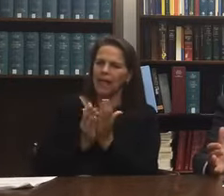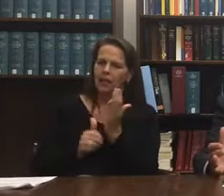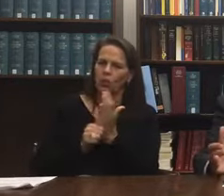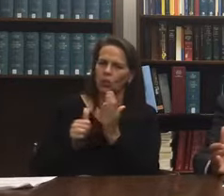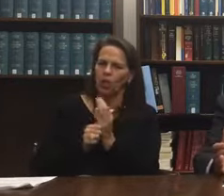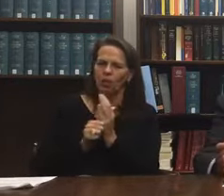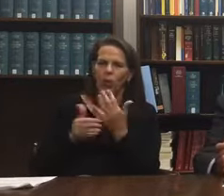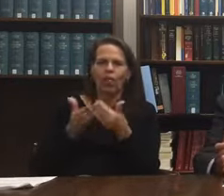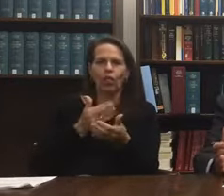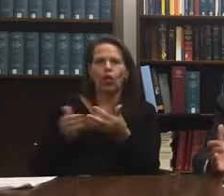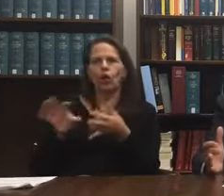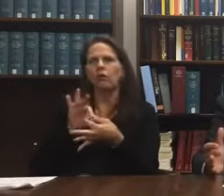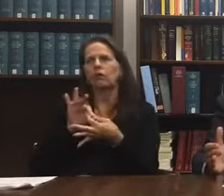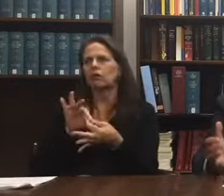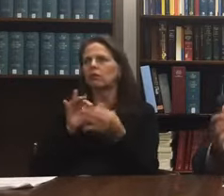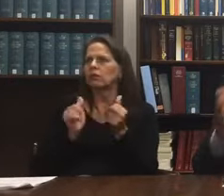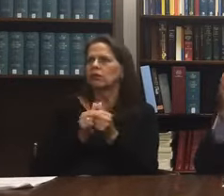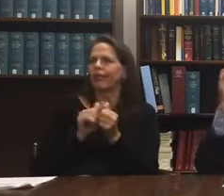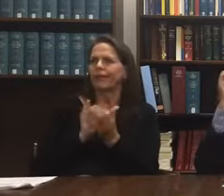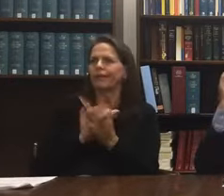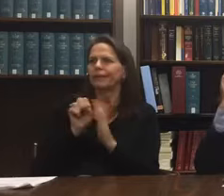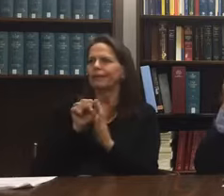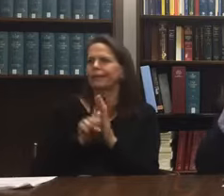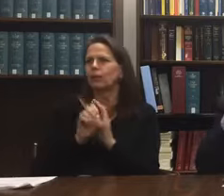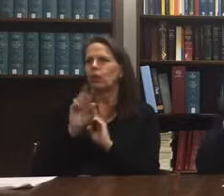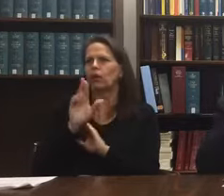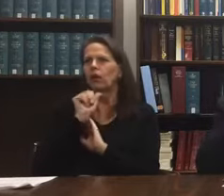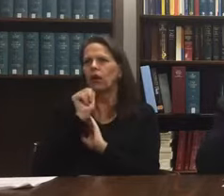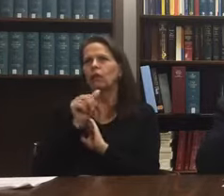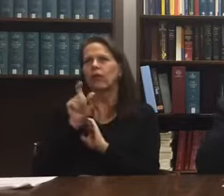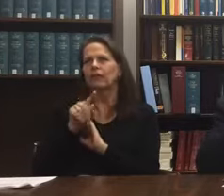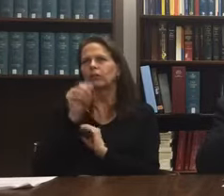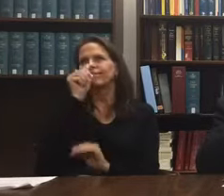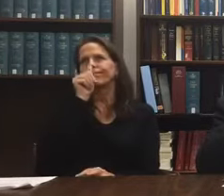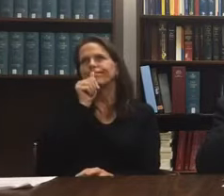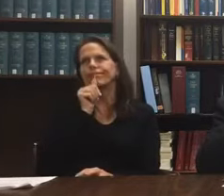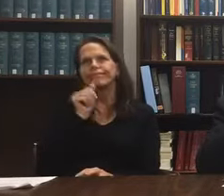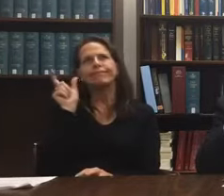have to suffer through it and so just be prepared for that the other thing is